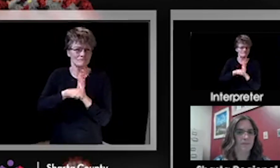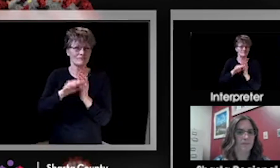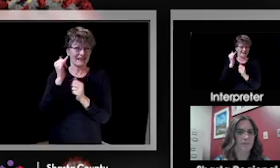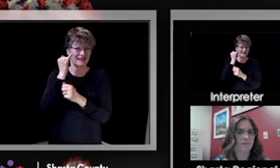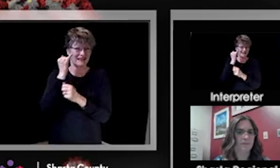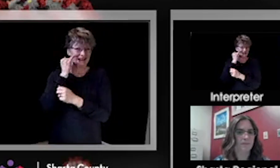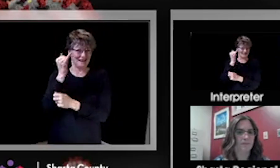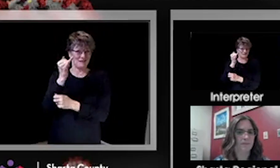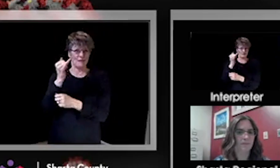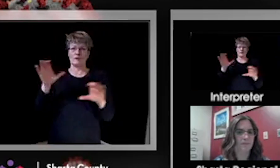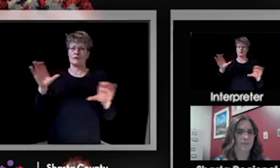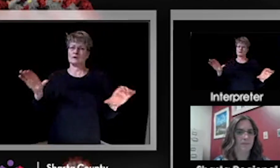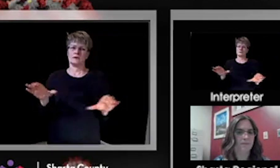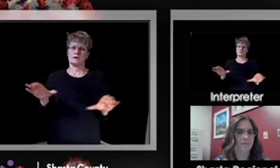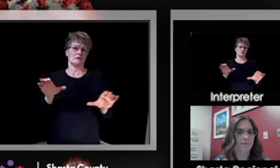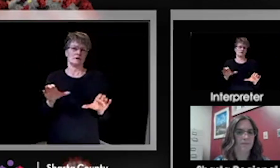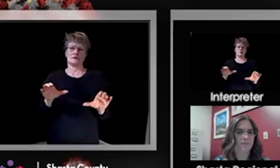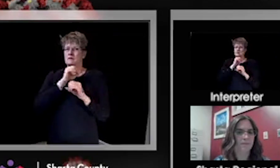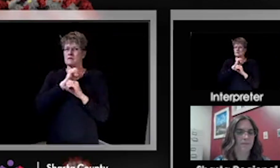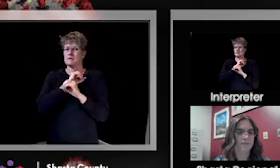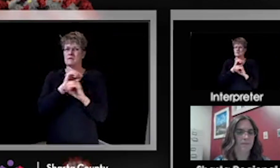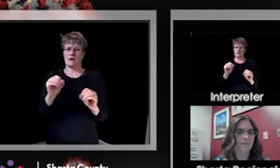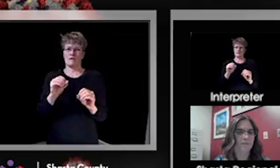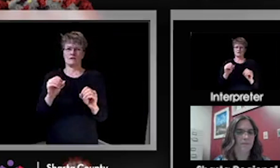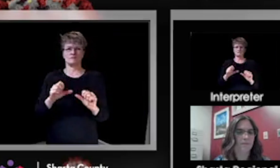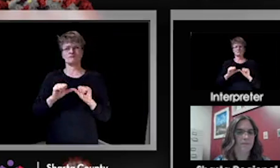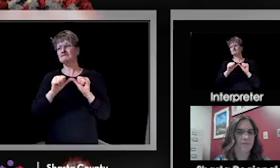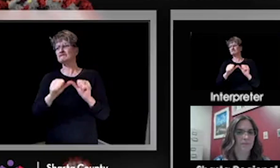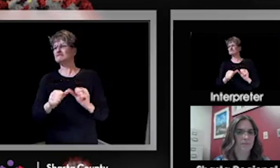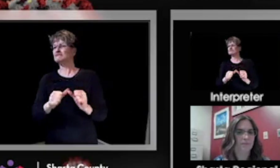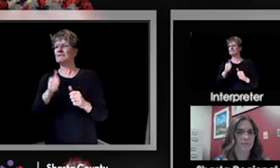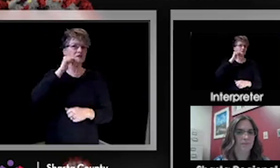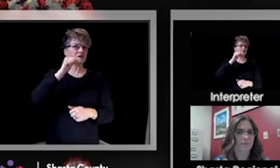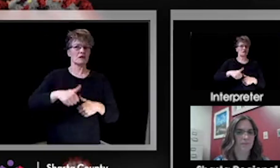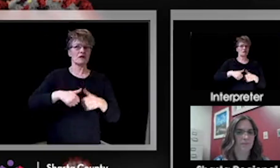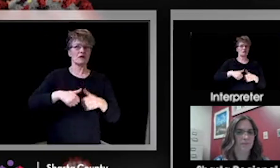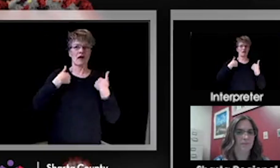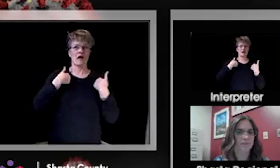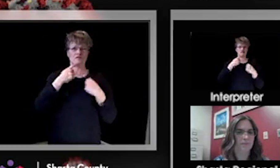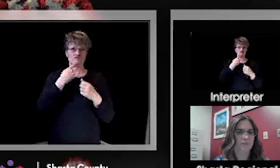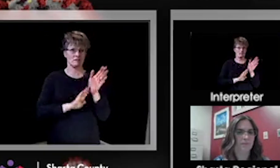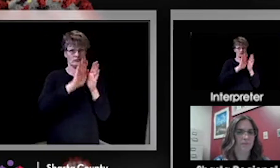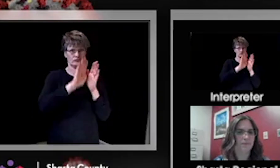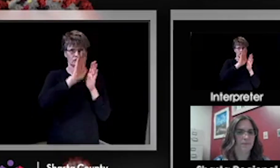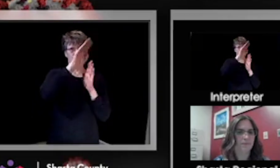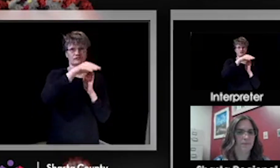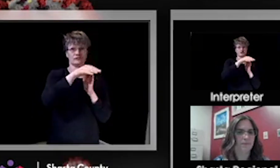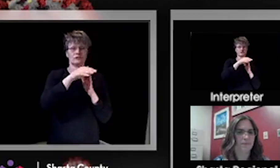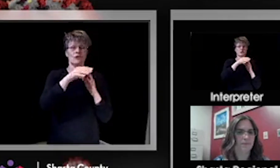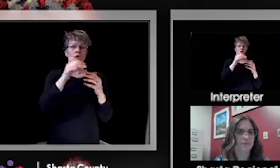nothing, and the dark green is showing what we’d do with lax or social distancing. It’s